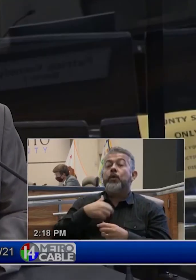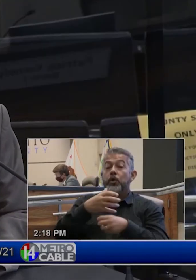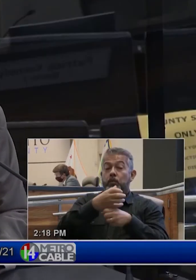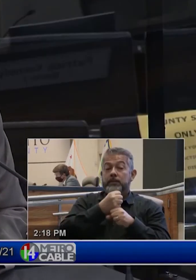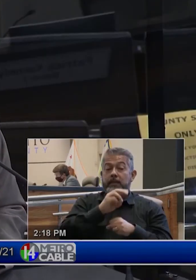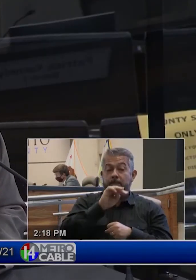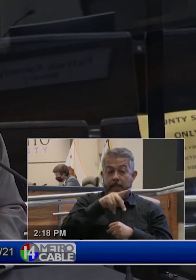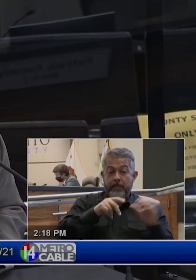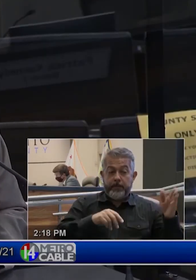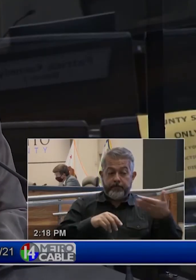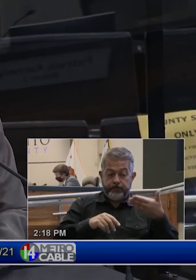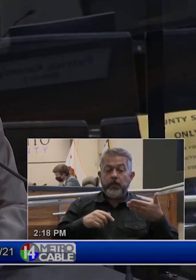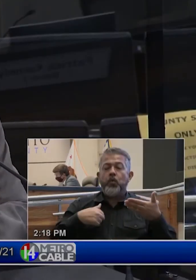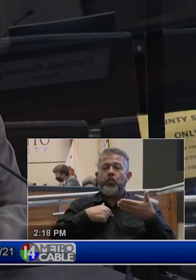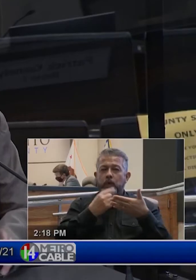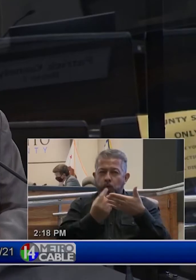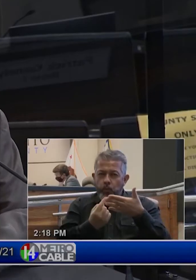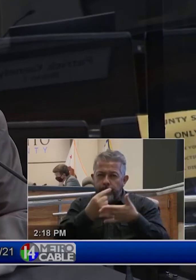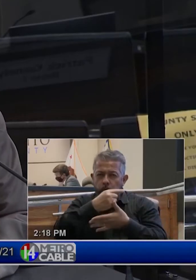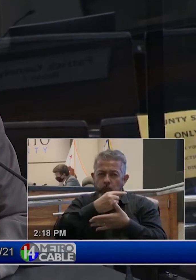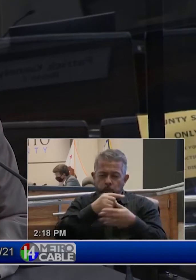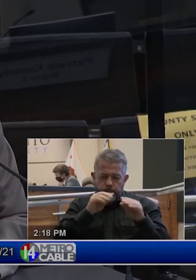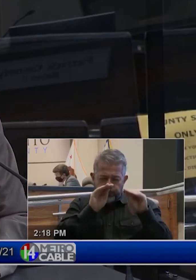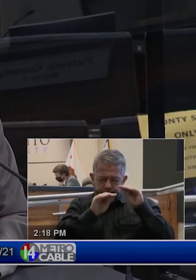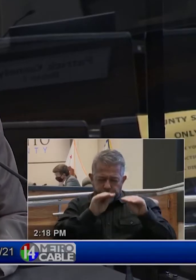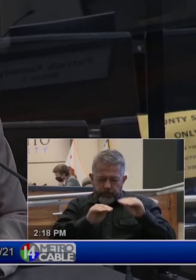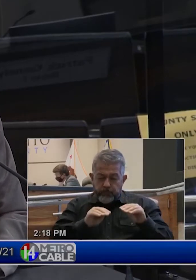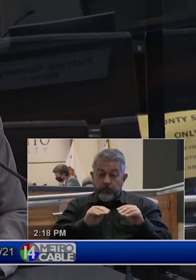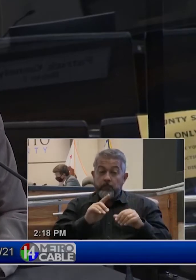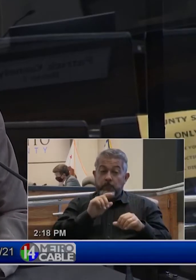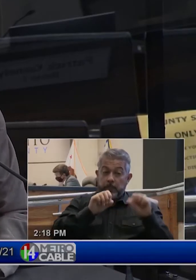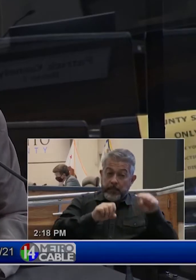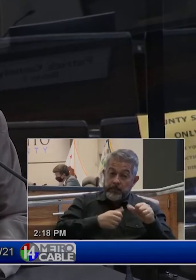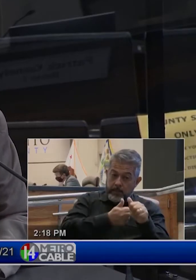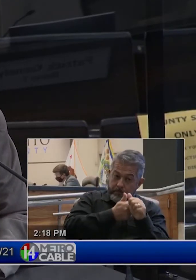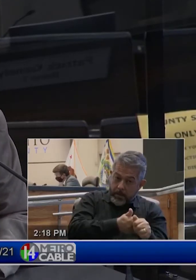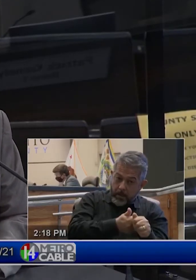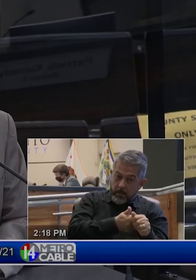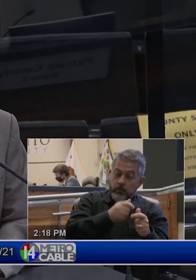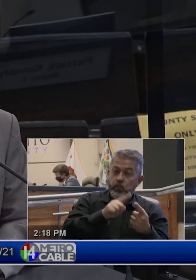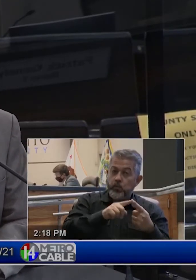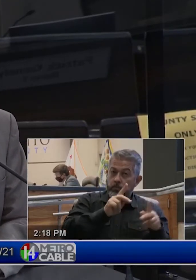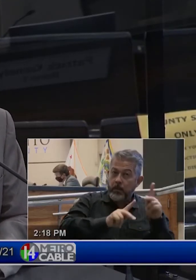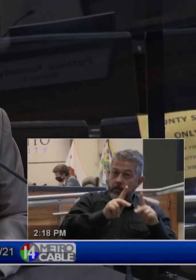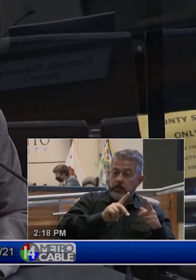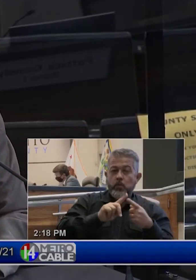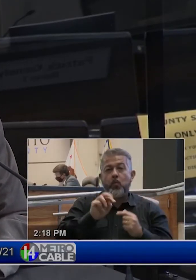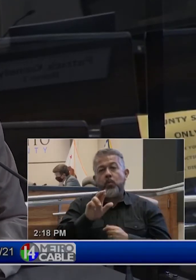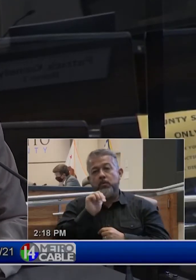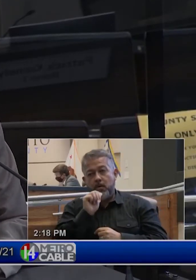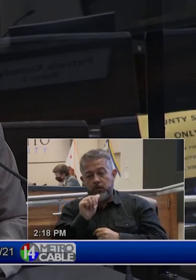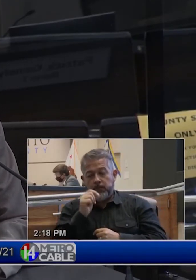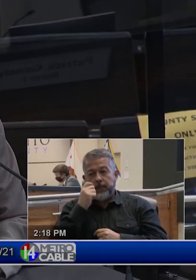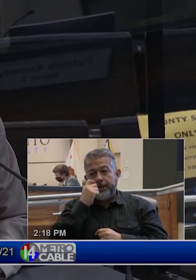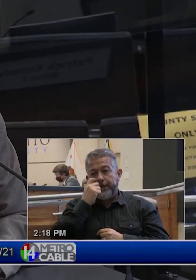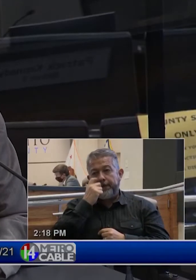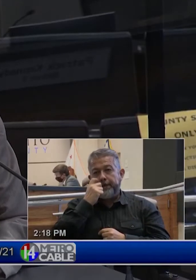WE'LL REVIEW THEM ALL AND INFORM THE COURT TO WHETHER THEY'RE